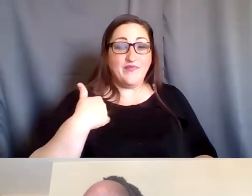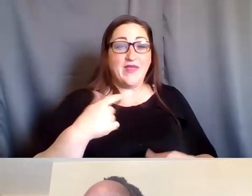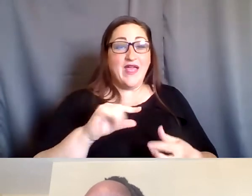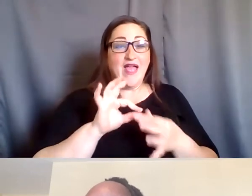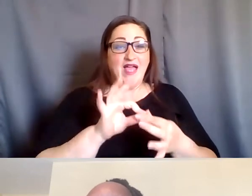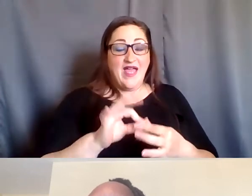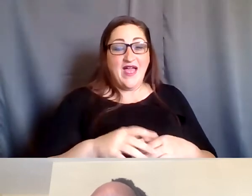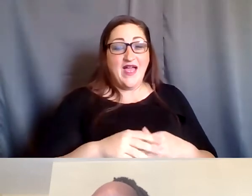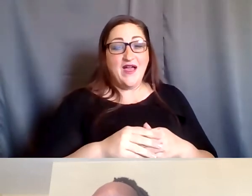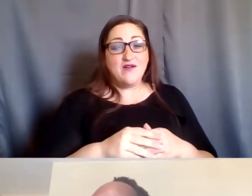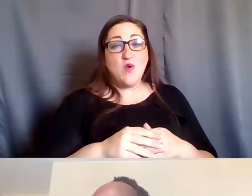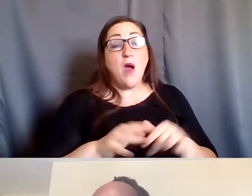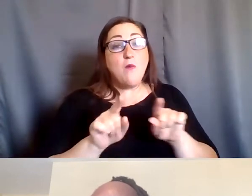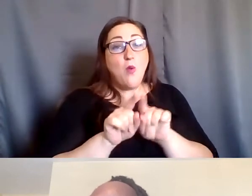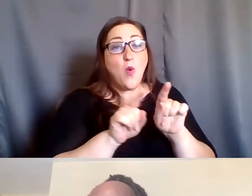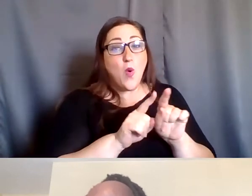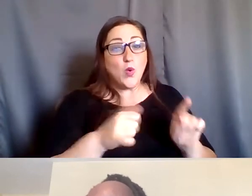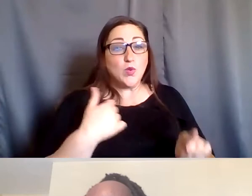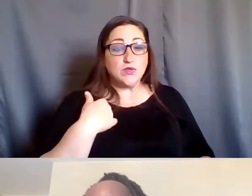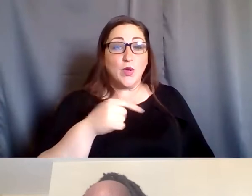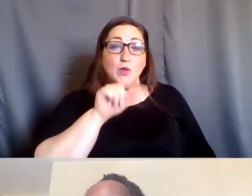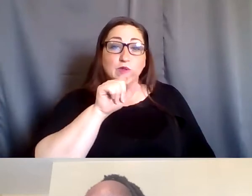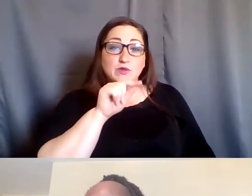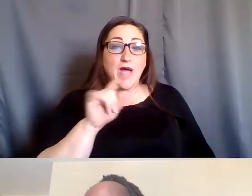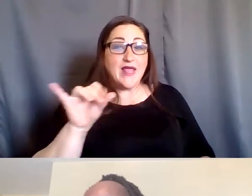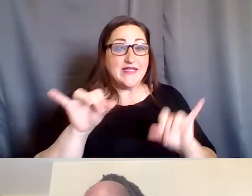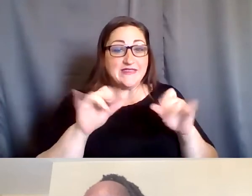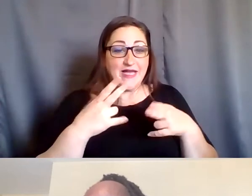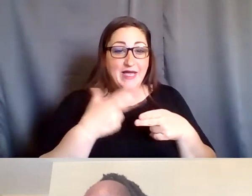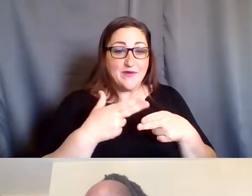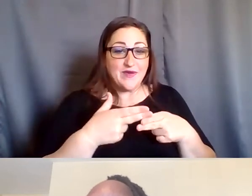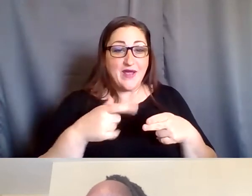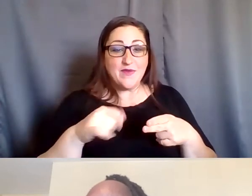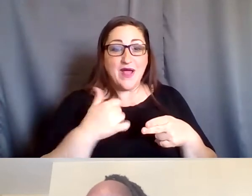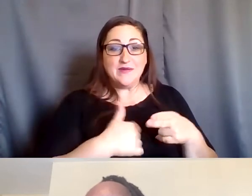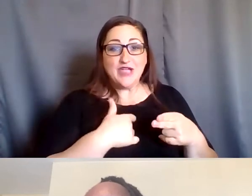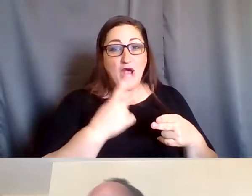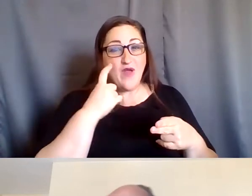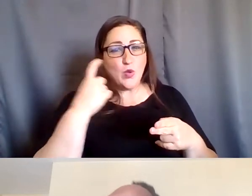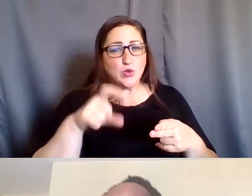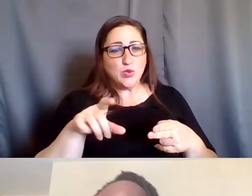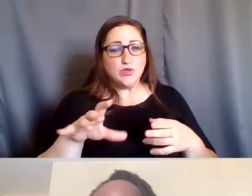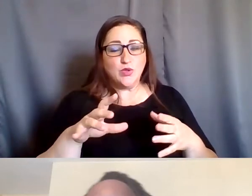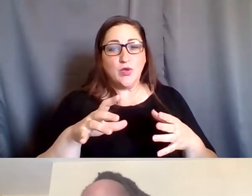I’m also the Twitter handle by the same name. I’m sorry if I was rude to you—not that sorry but a little bit.